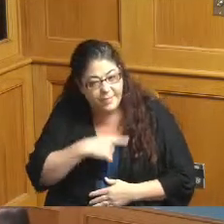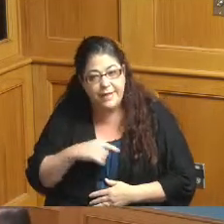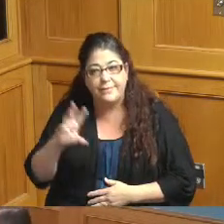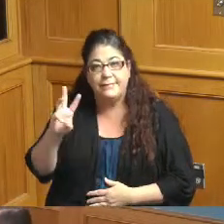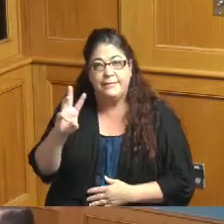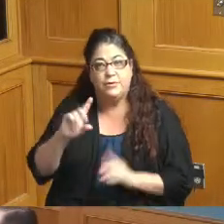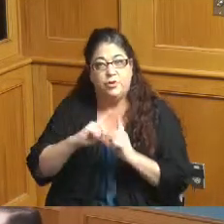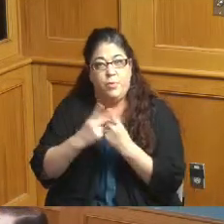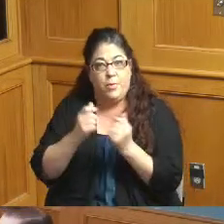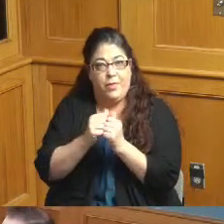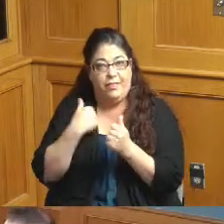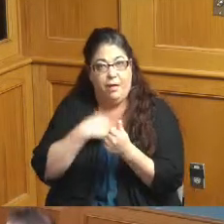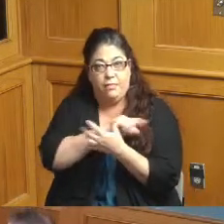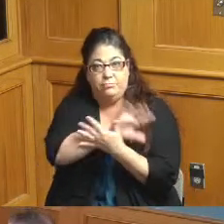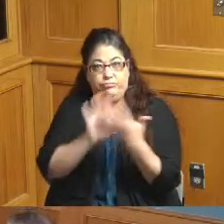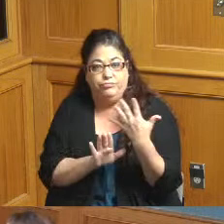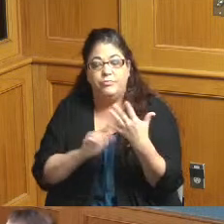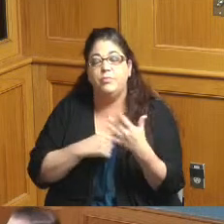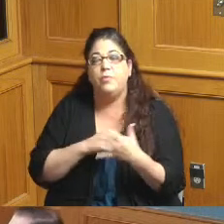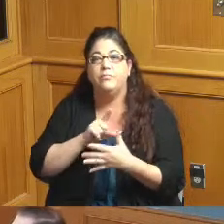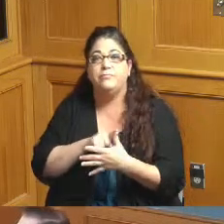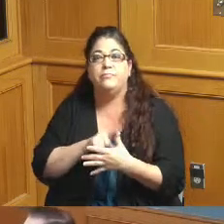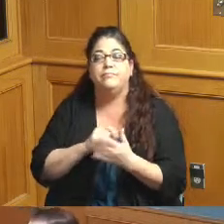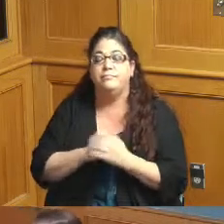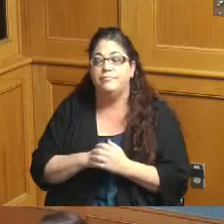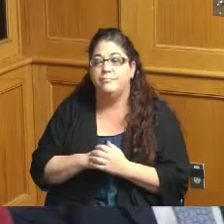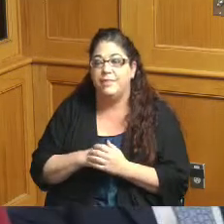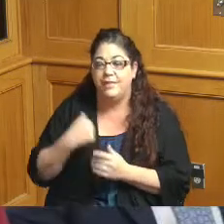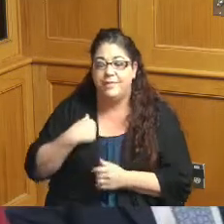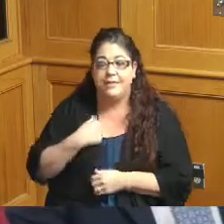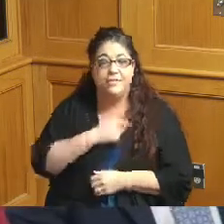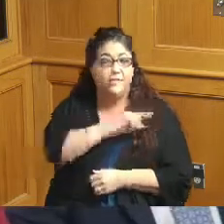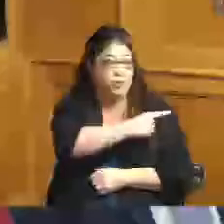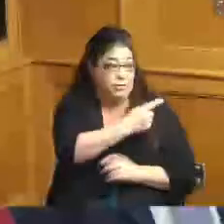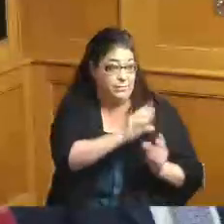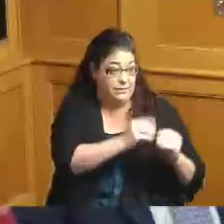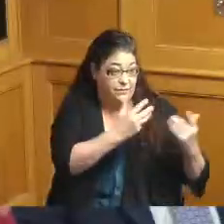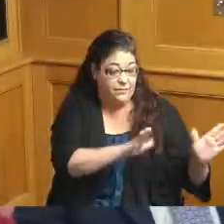so we're going to jump right in but this is on the second of our meeting sessions with various